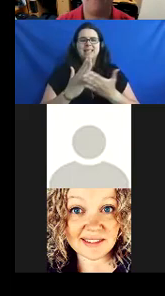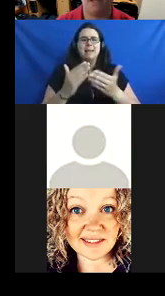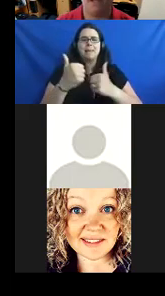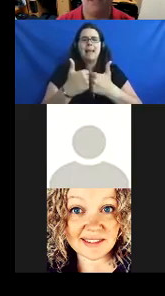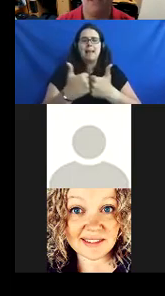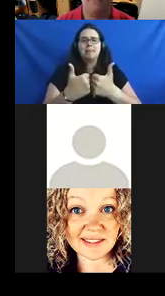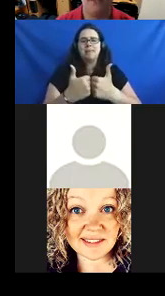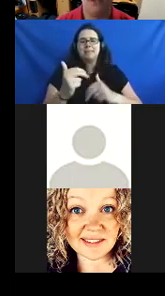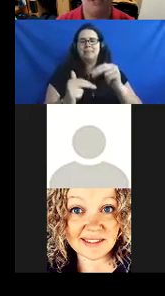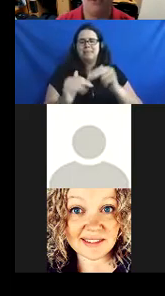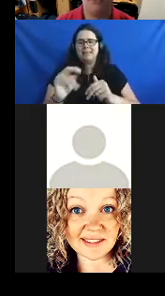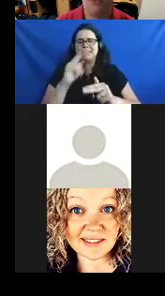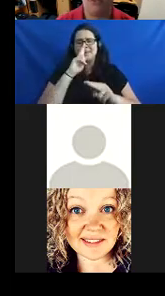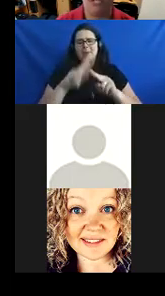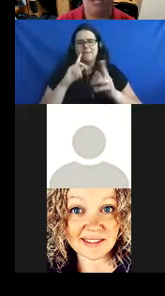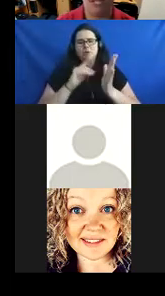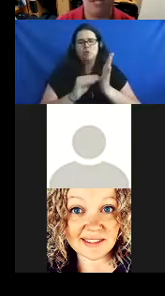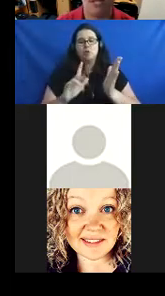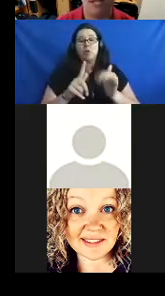IT'S FUN FOR STUDENTS FIRST LEARNING TO TYPE.